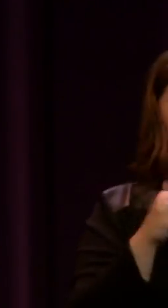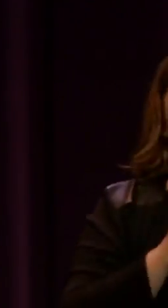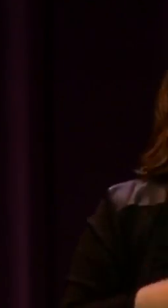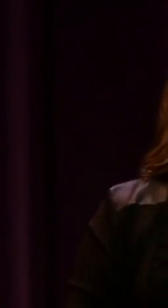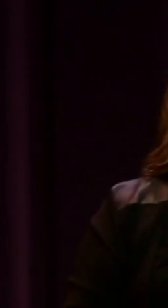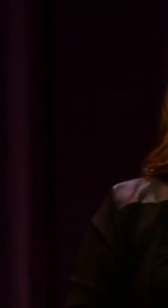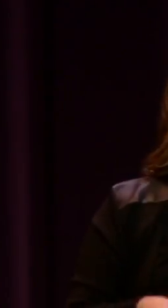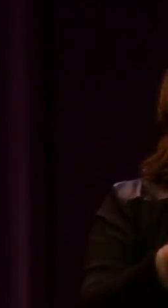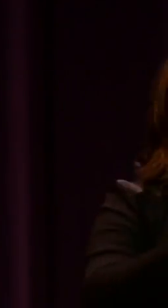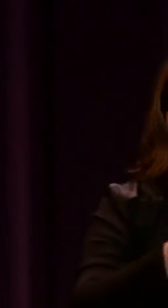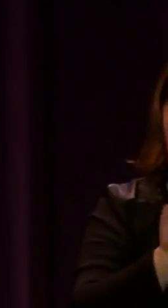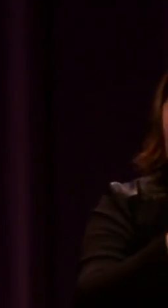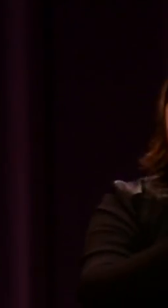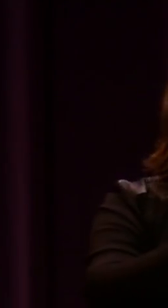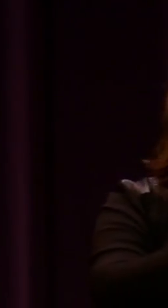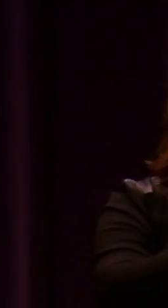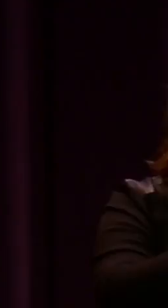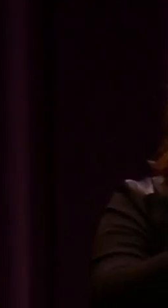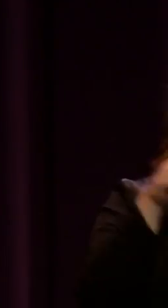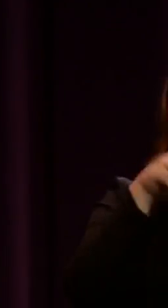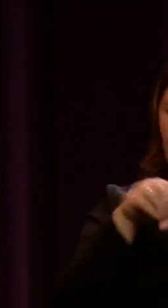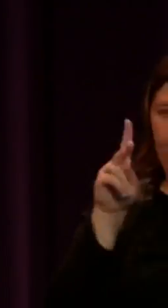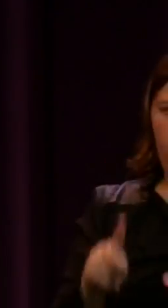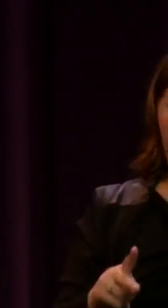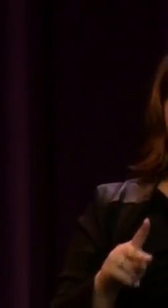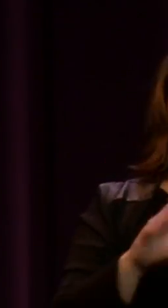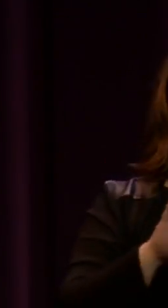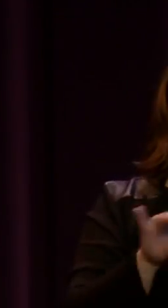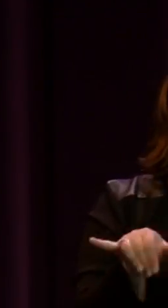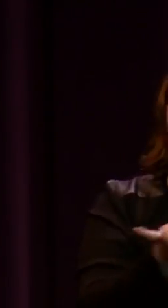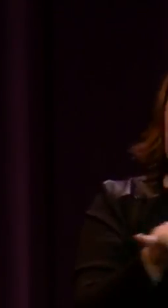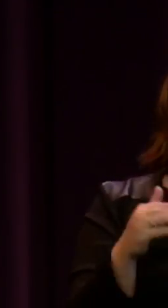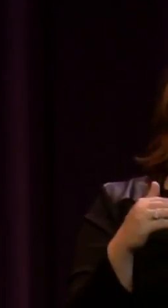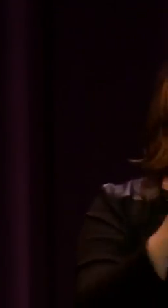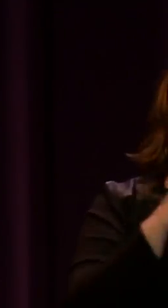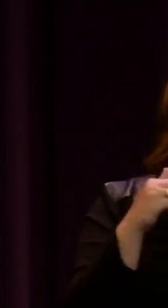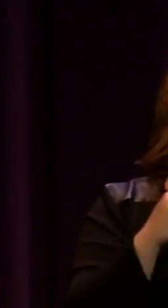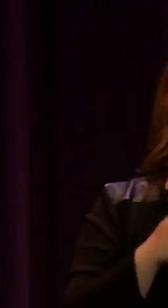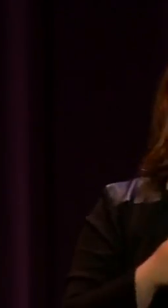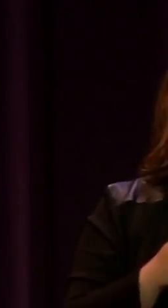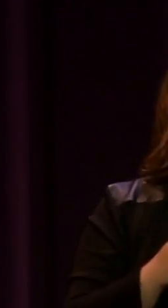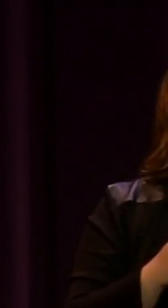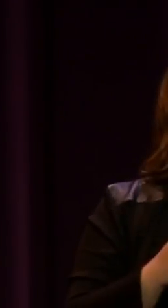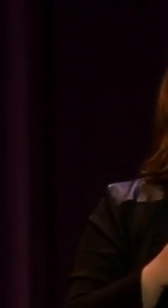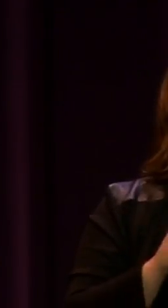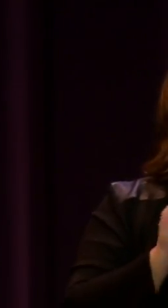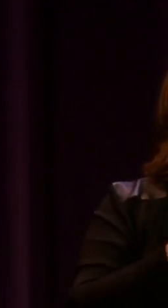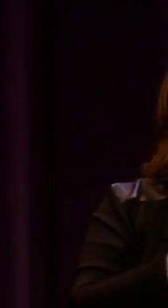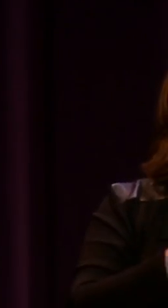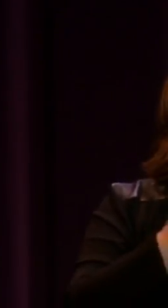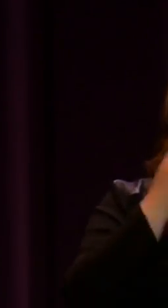EQUAL WEIGHT TO IN-PERSON TESTIMONY. THE ULTIMATE DECISION OF ALL AMENDMENTS AND COMMENTS WILL BE THAT OF THE NEW COLUMBIA STATEHOOD COMMISSION BY A